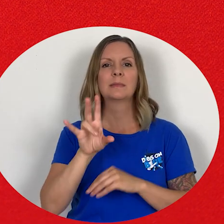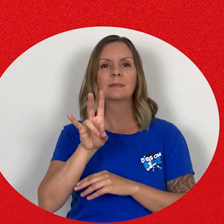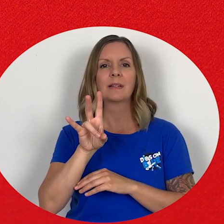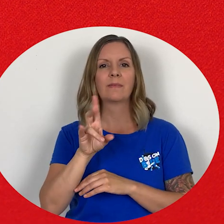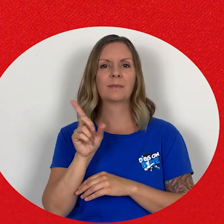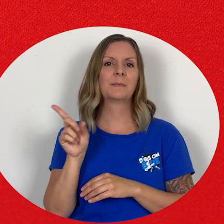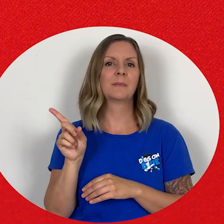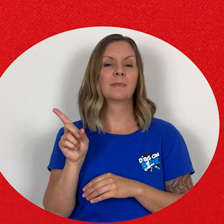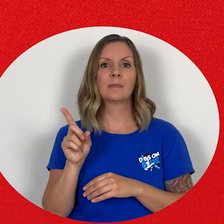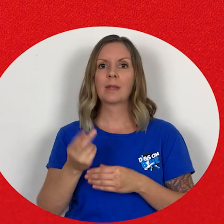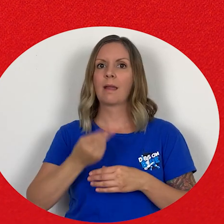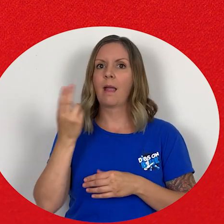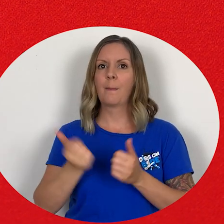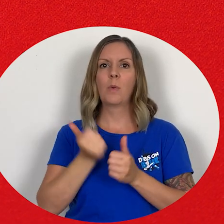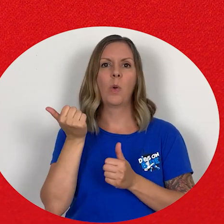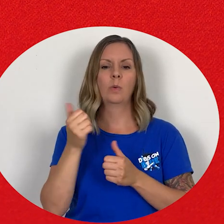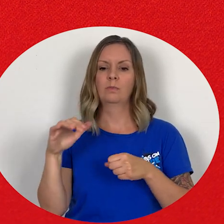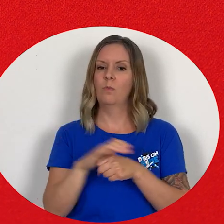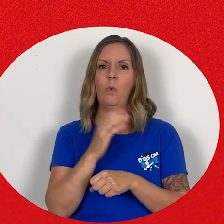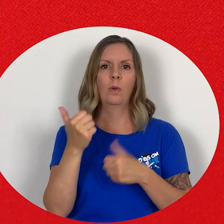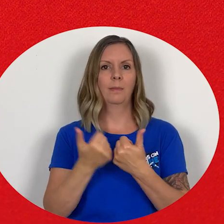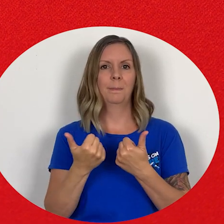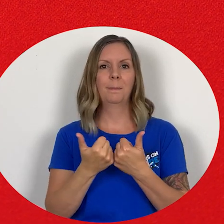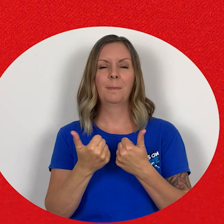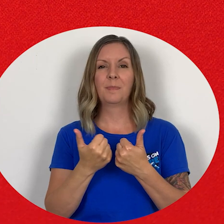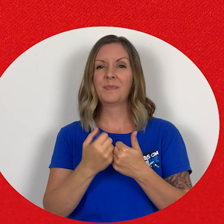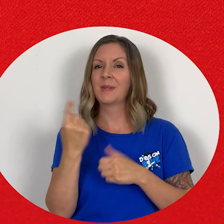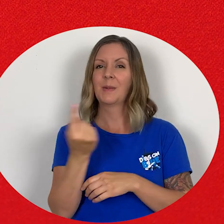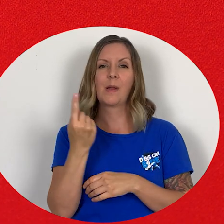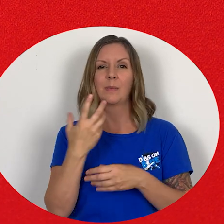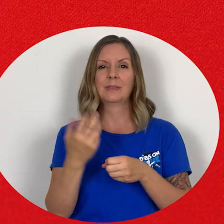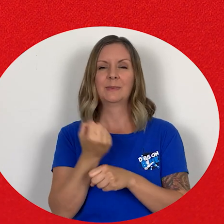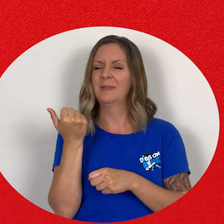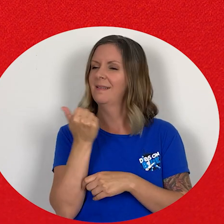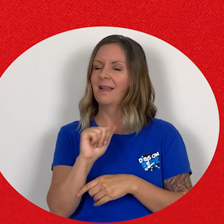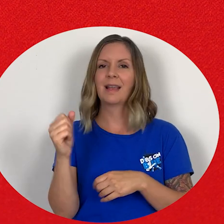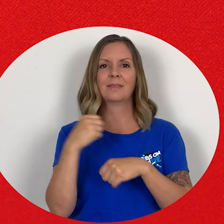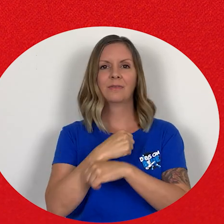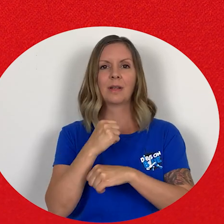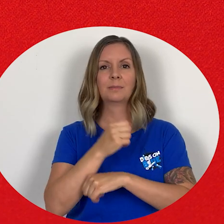the highest card in the game and having this in your hand means that he will always win